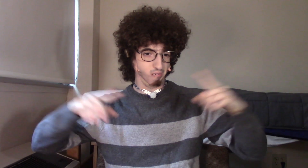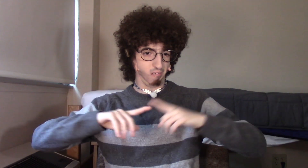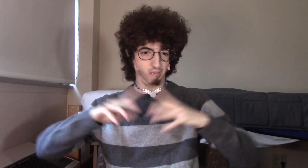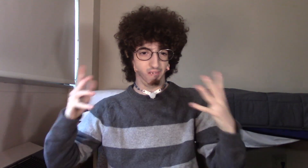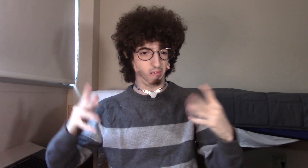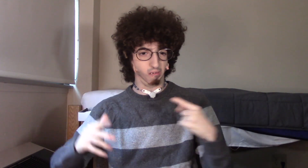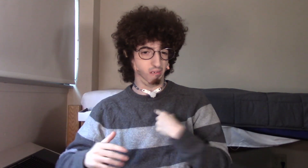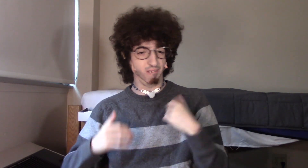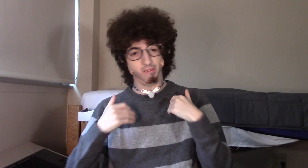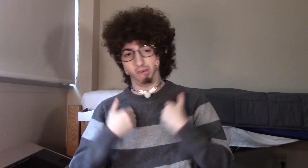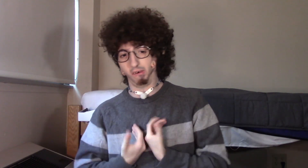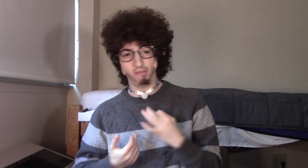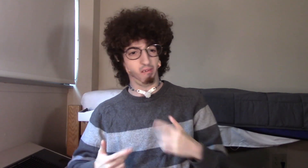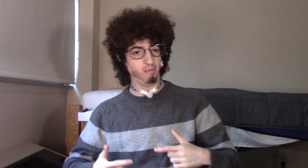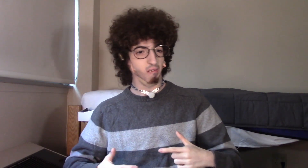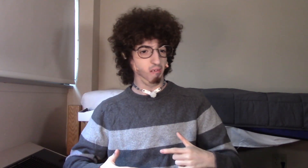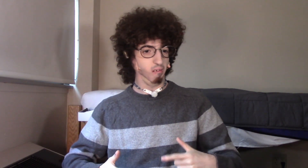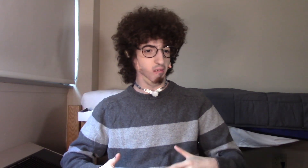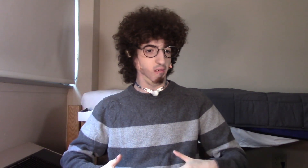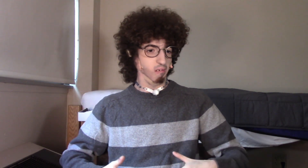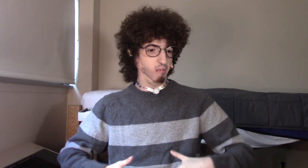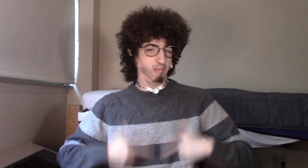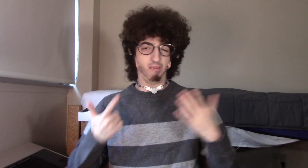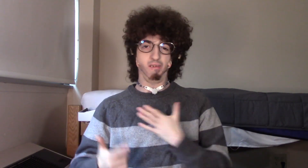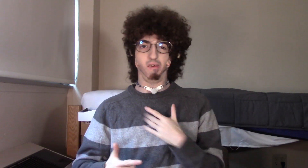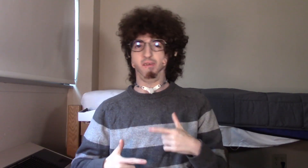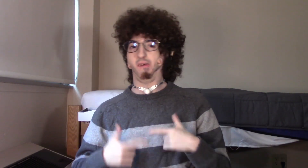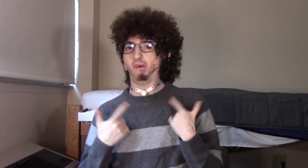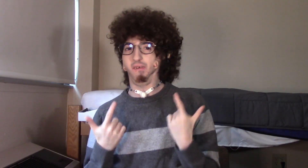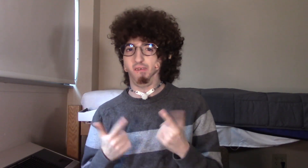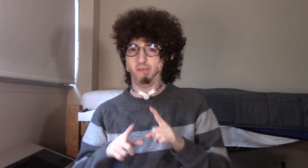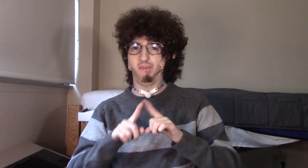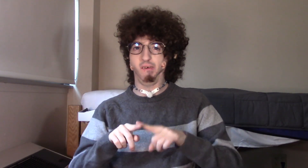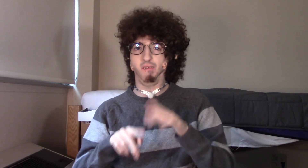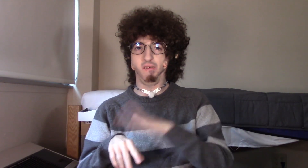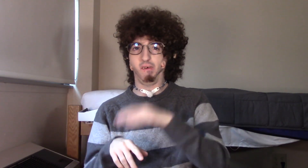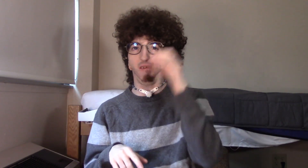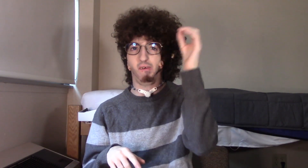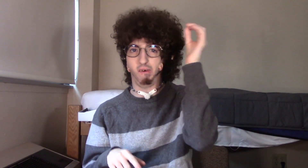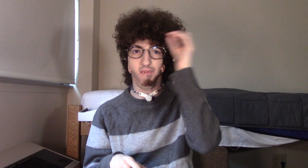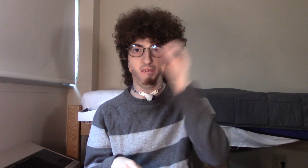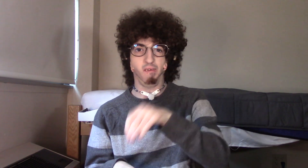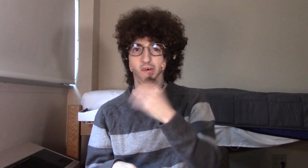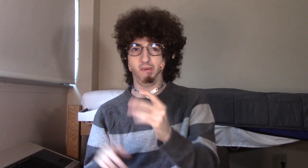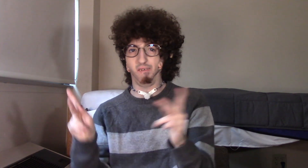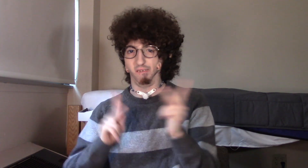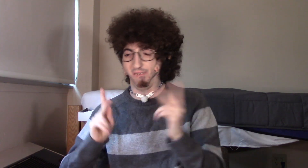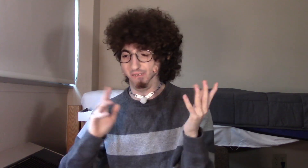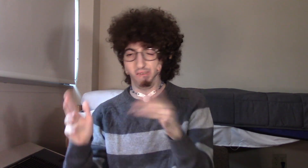But I'm tired of living my life contingent on the opinions of other people